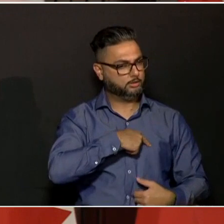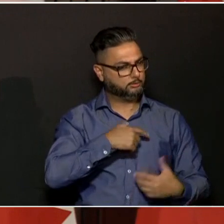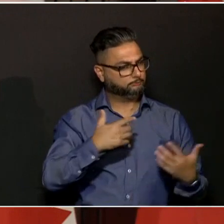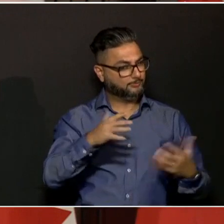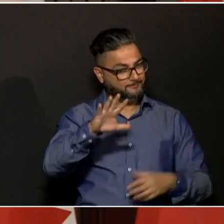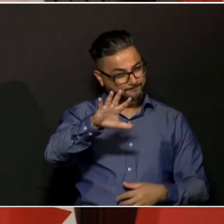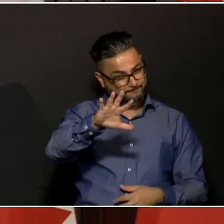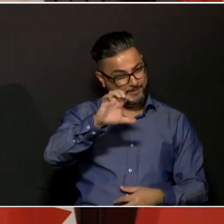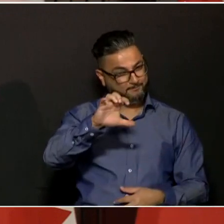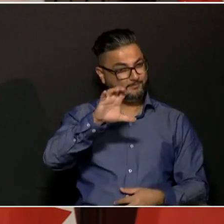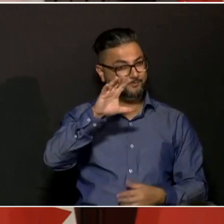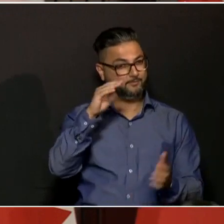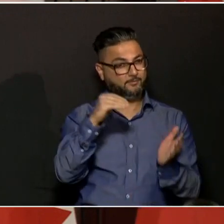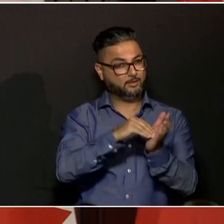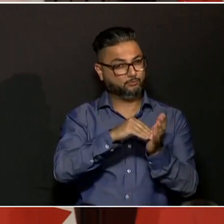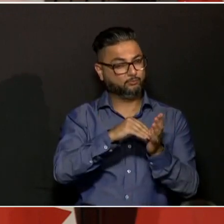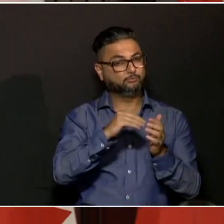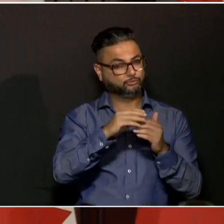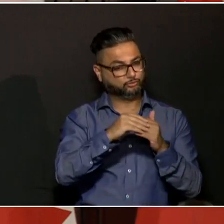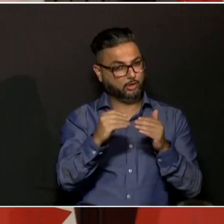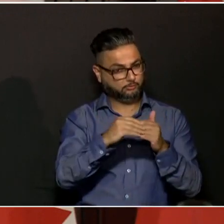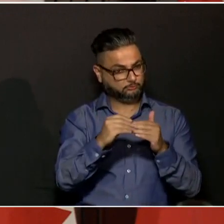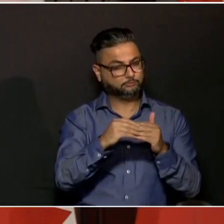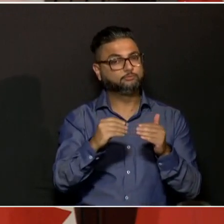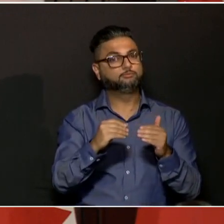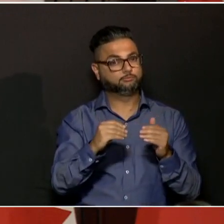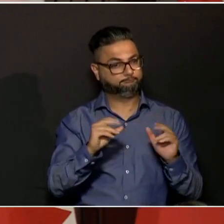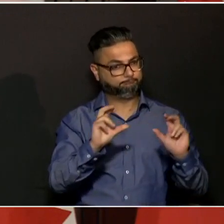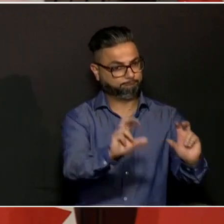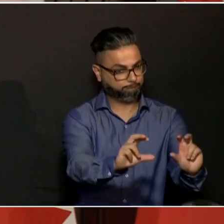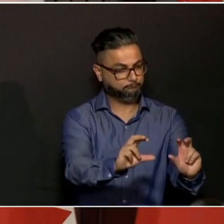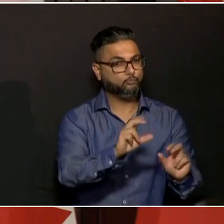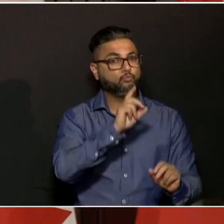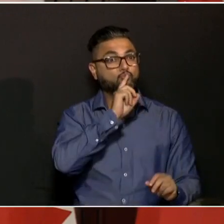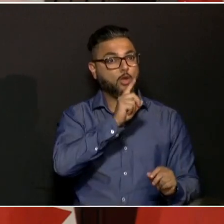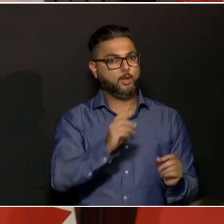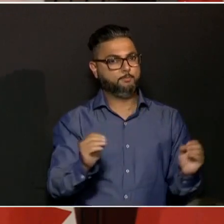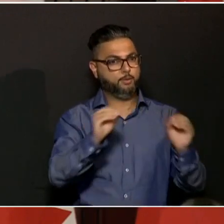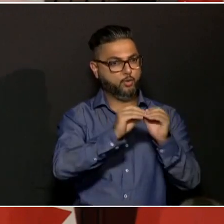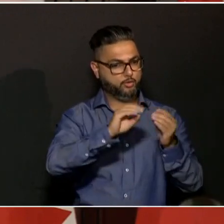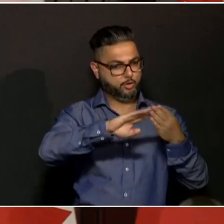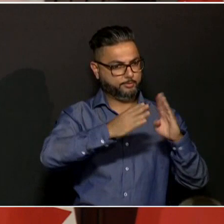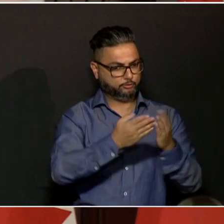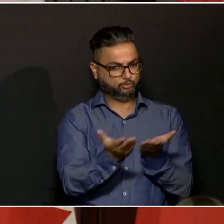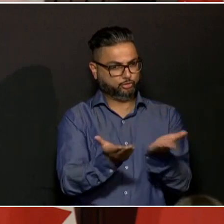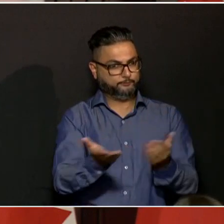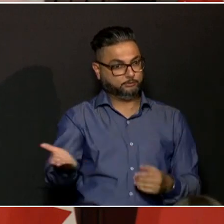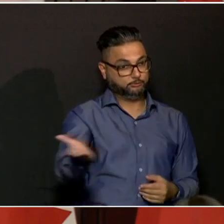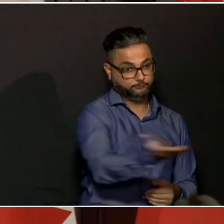routine health services Ontario is investing nearly half $1 billion to increase community capacity and this means